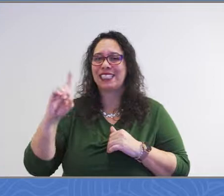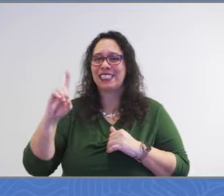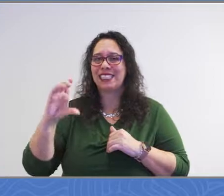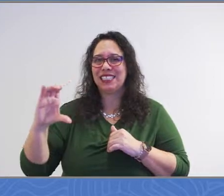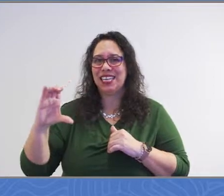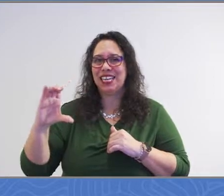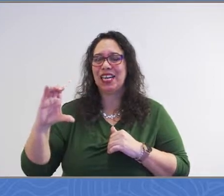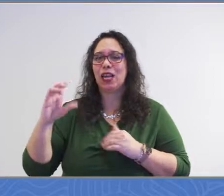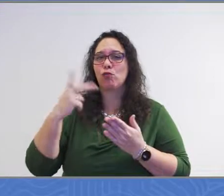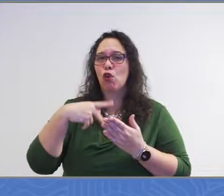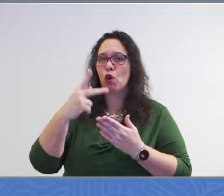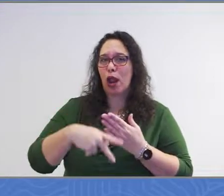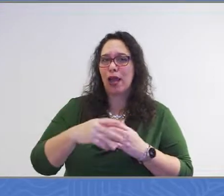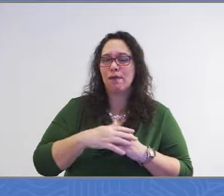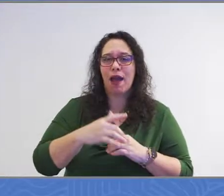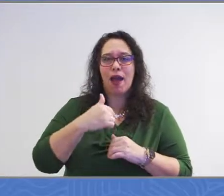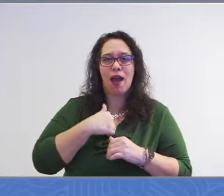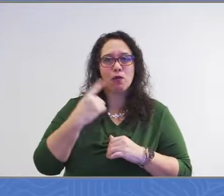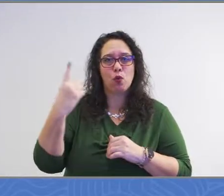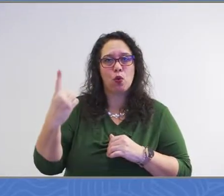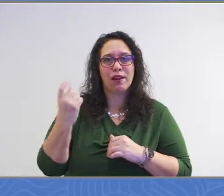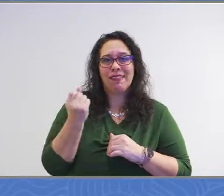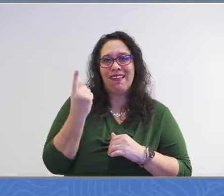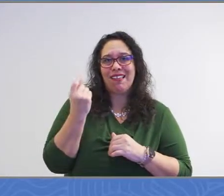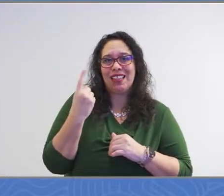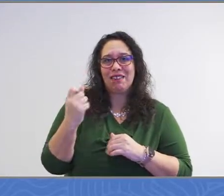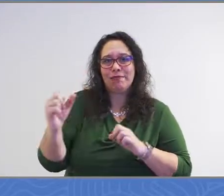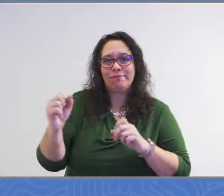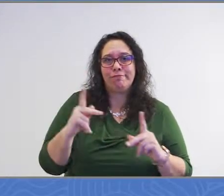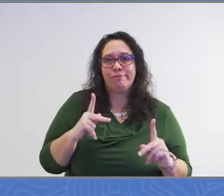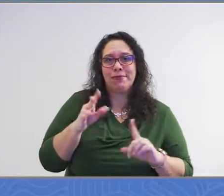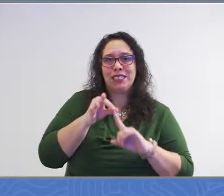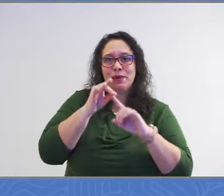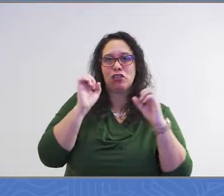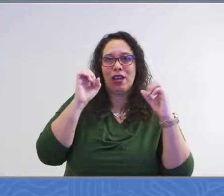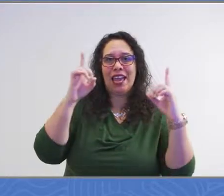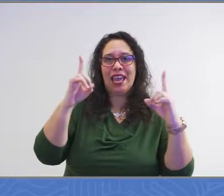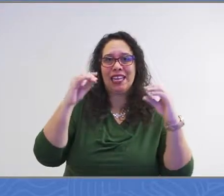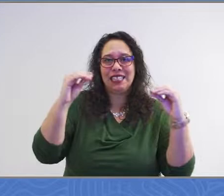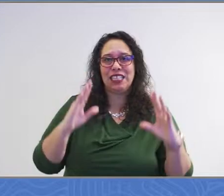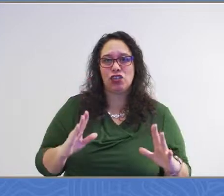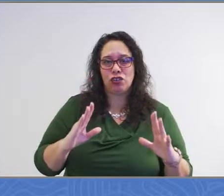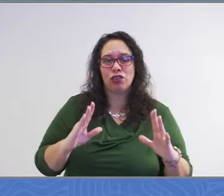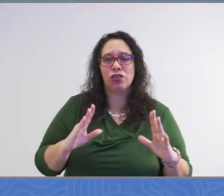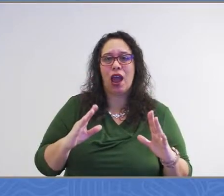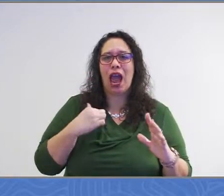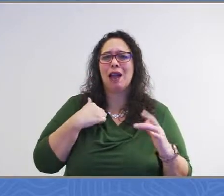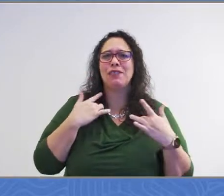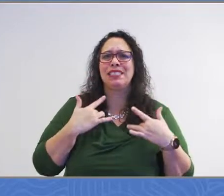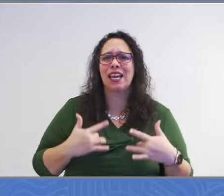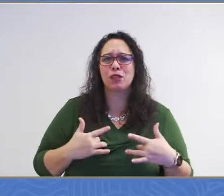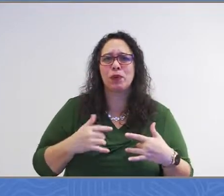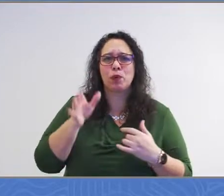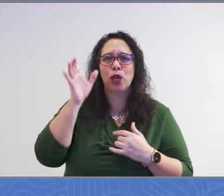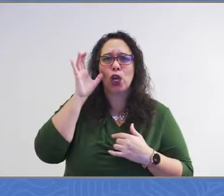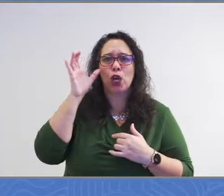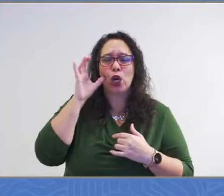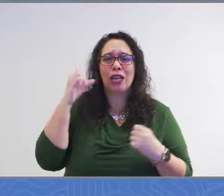And I am one of the 11 returning special head teachers, I come to you desperate to be heard of how terrified I am.